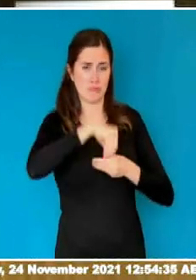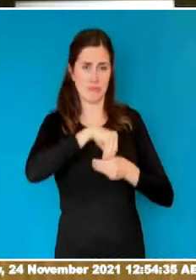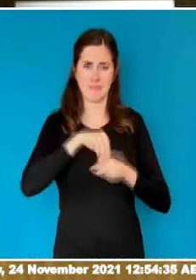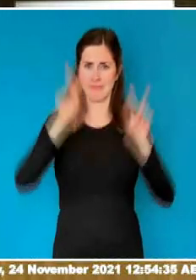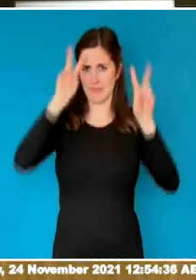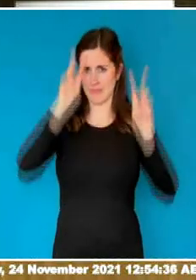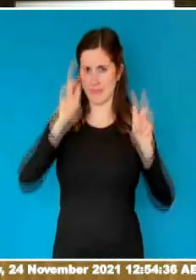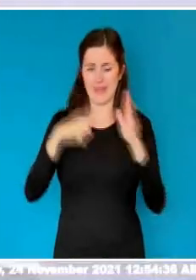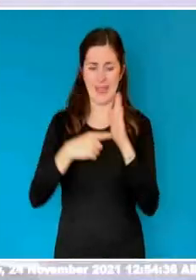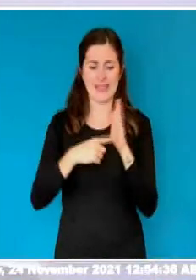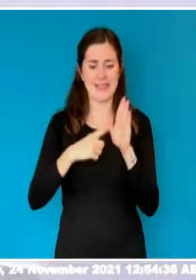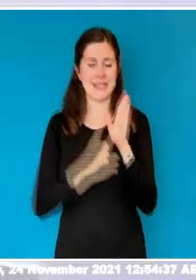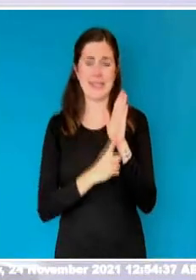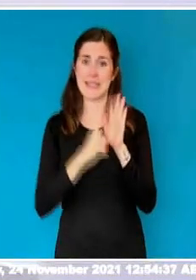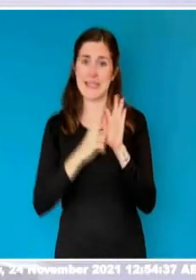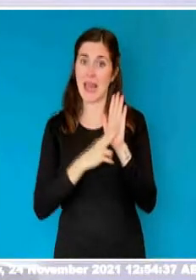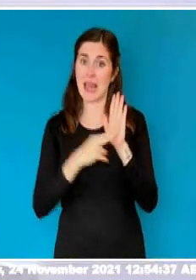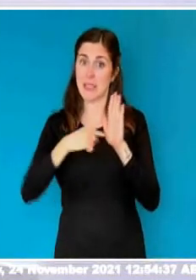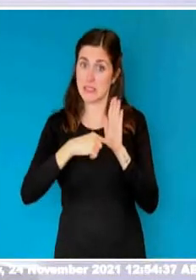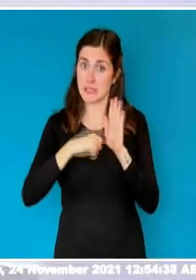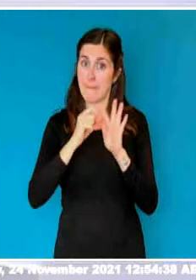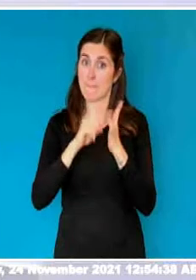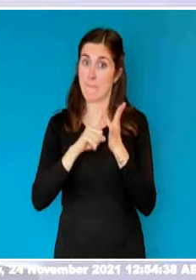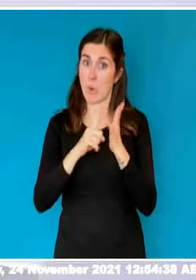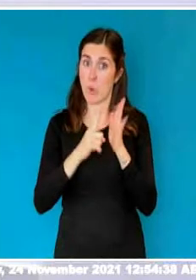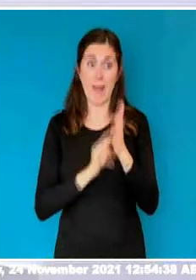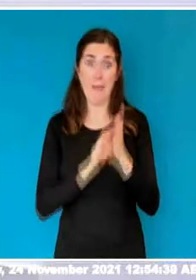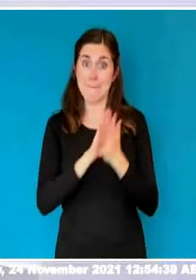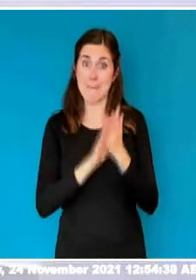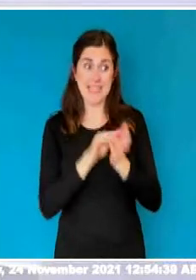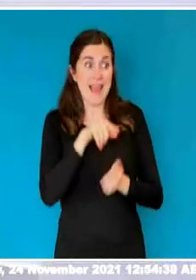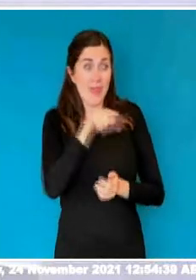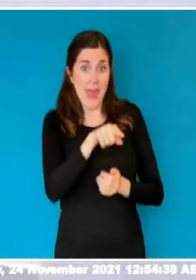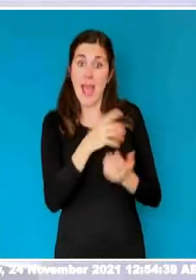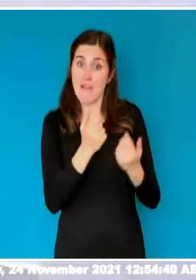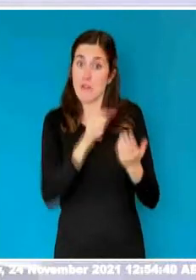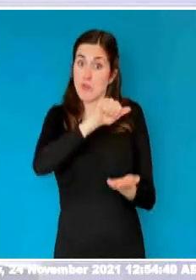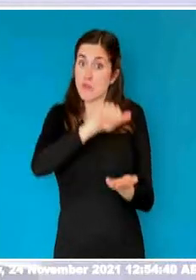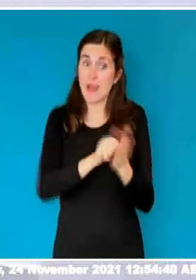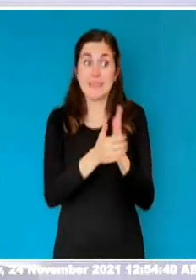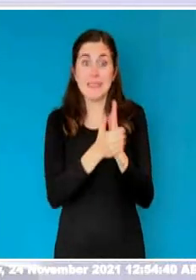My understanding is that means they met the requirements to be appointed but someone else